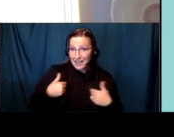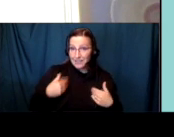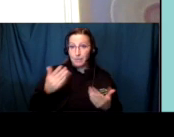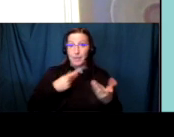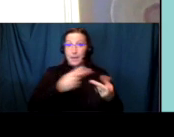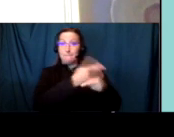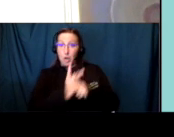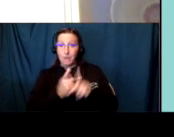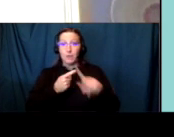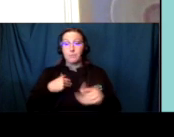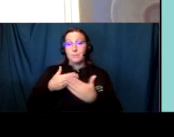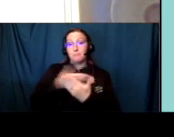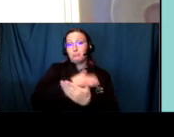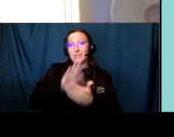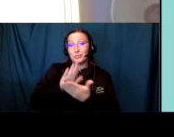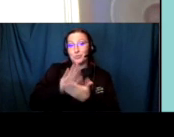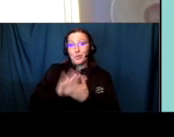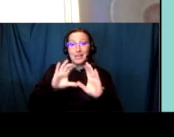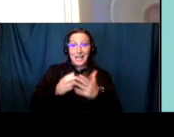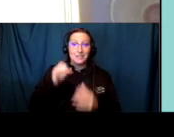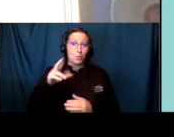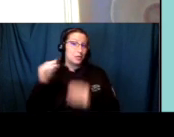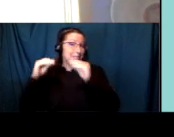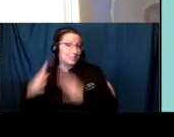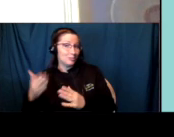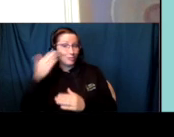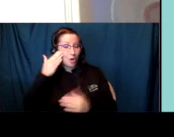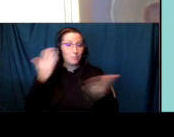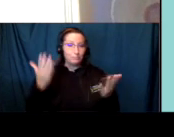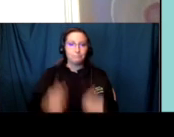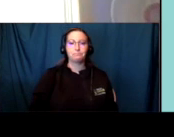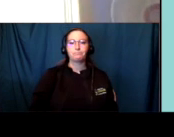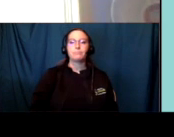preschool classroom or a teacher. So the main idea of this